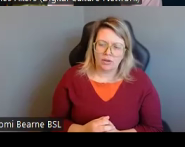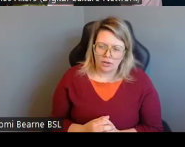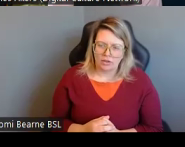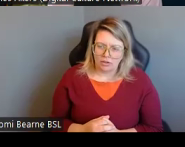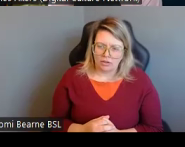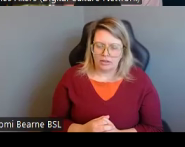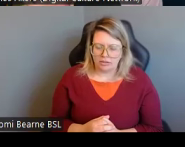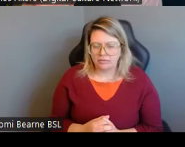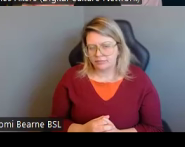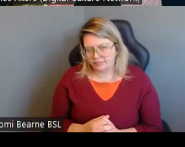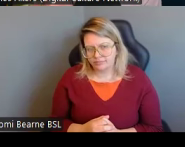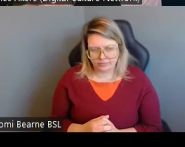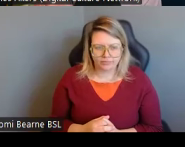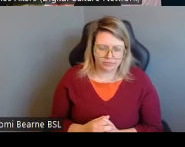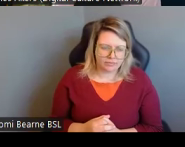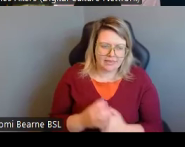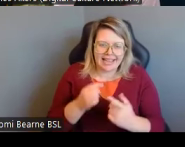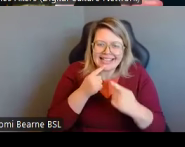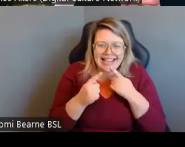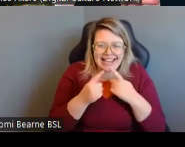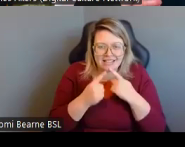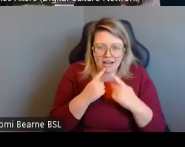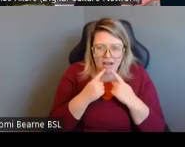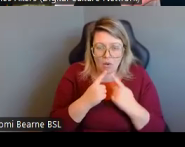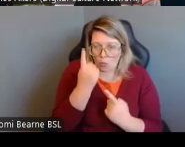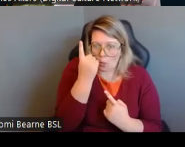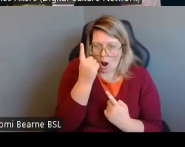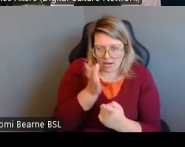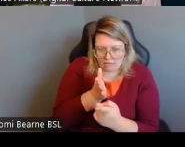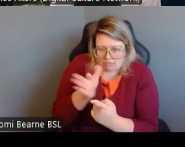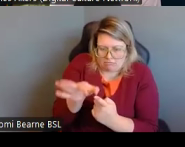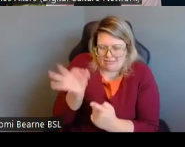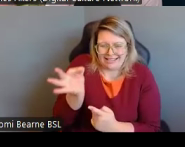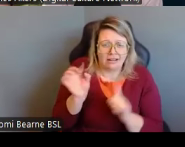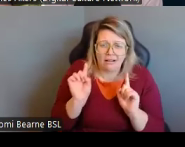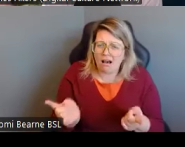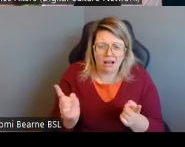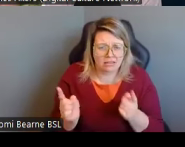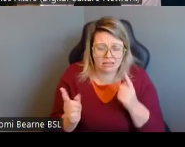It can't just be used in isolation. You can't just have one bit of data and that's the thing. There's a journey that you take people on.